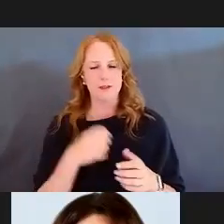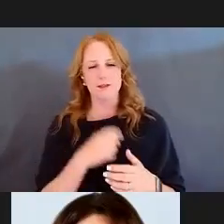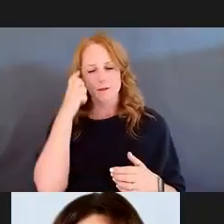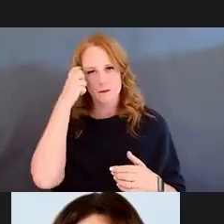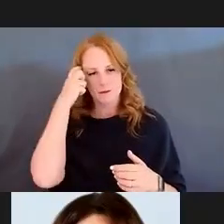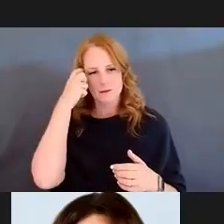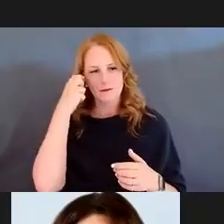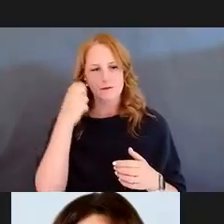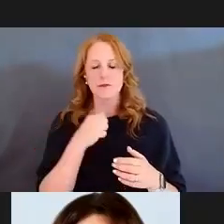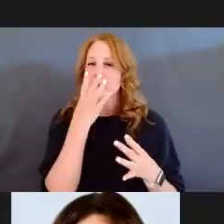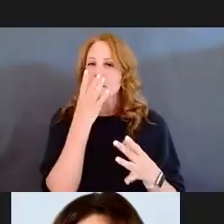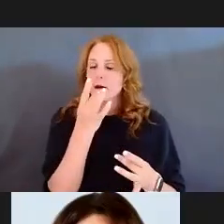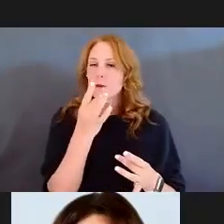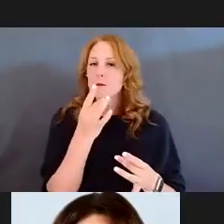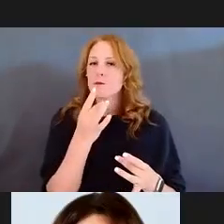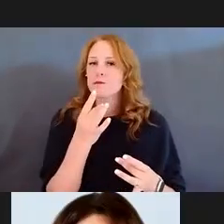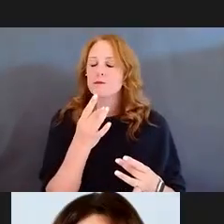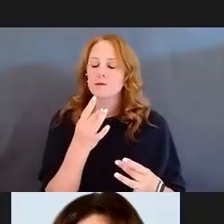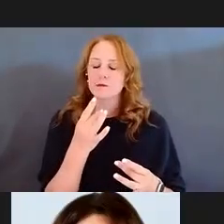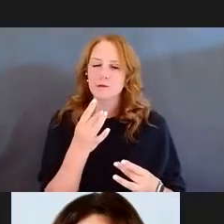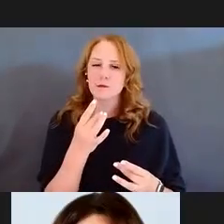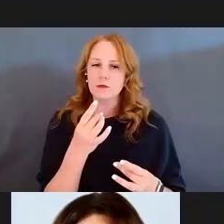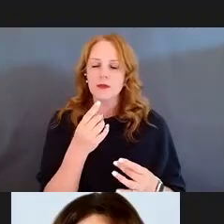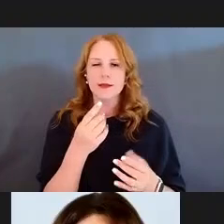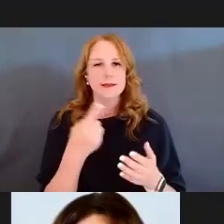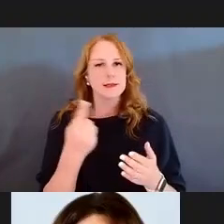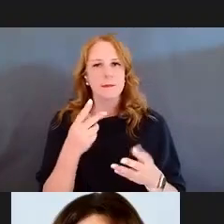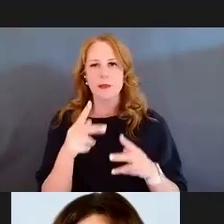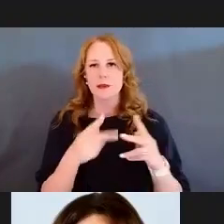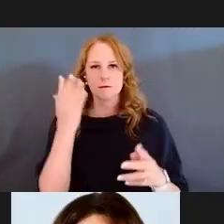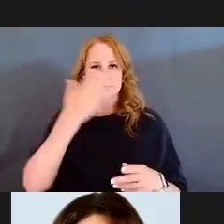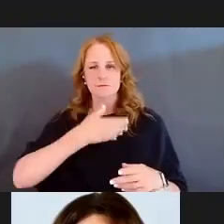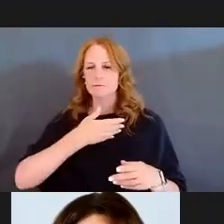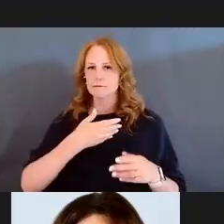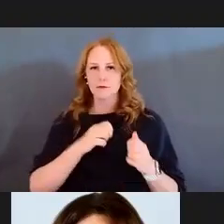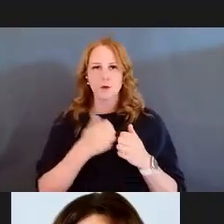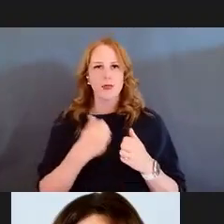Interestingly one of the most overlooked partners in any supported employment program sometimes is